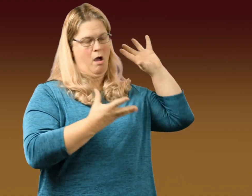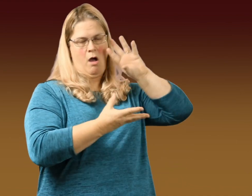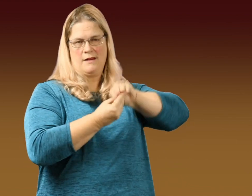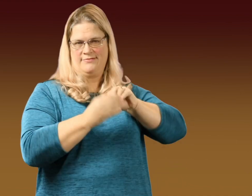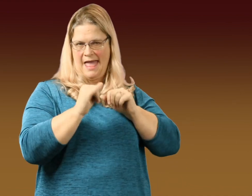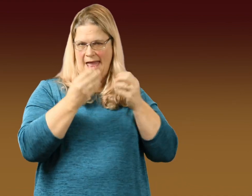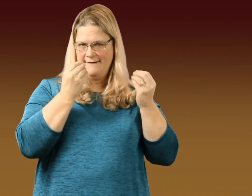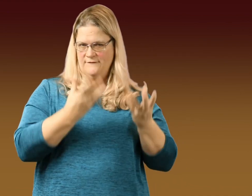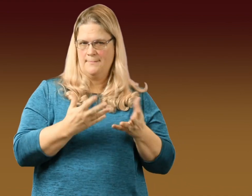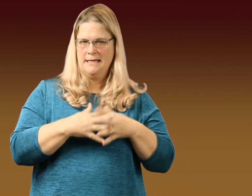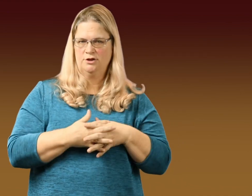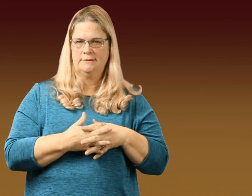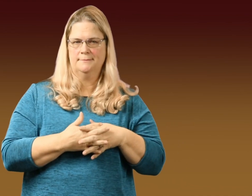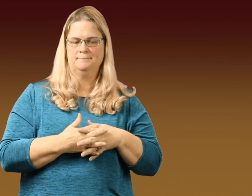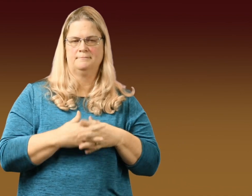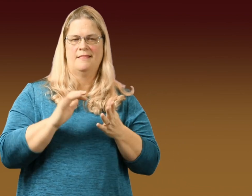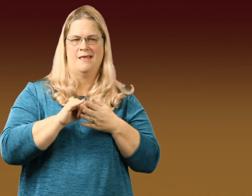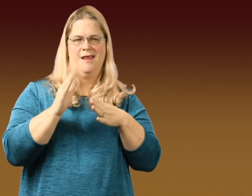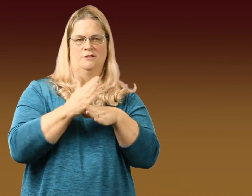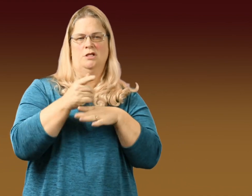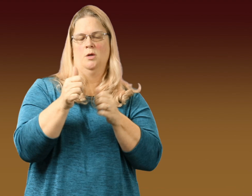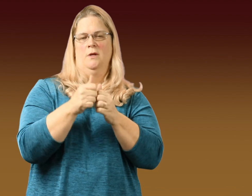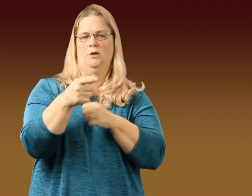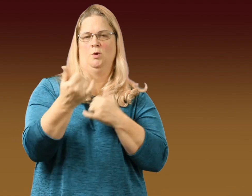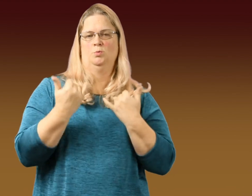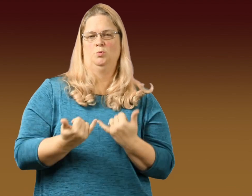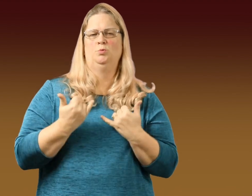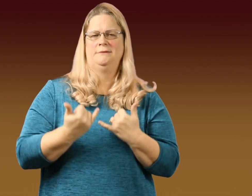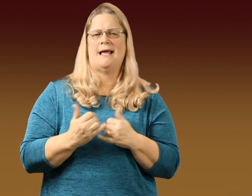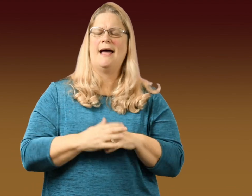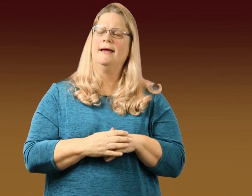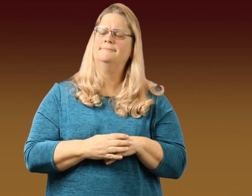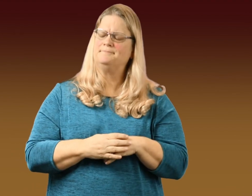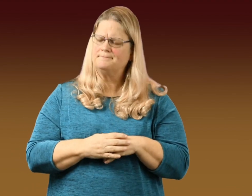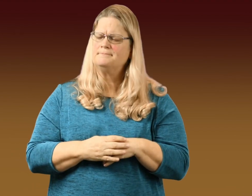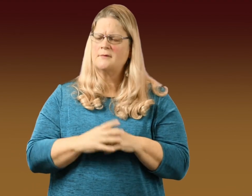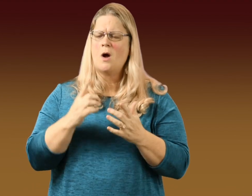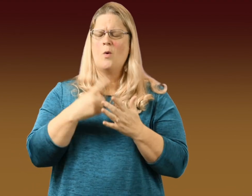Now, knowing all of this information that I've shared with you so far today,